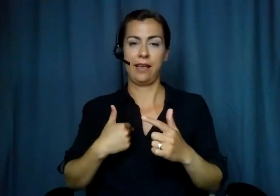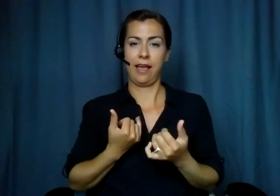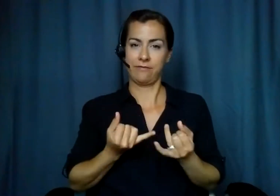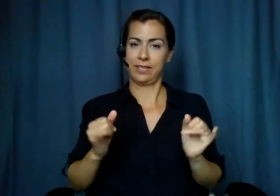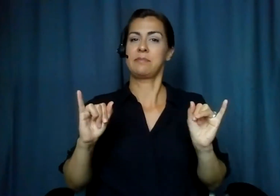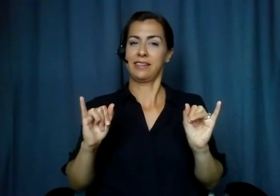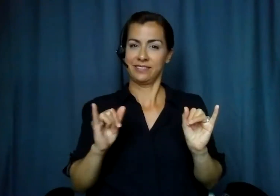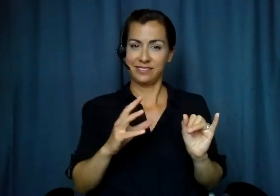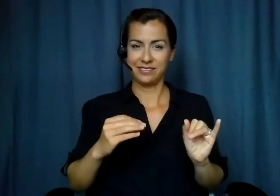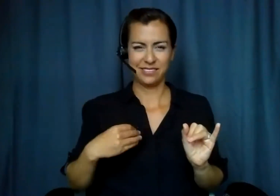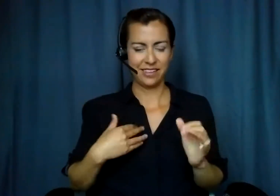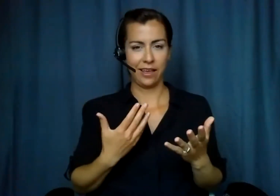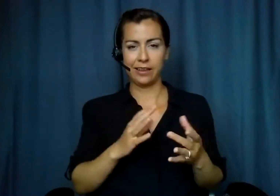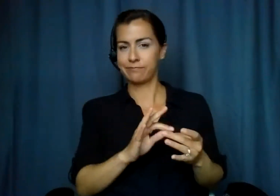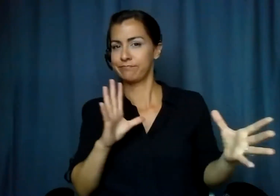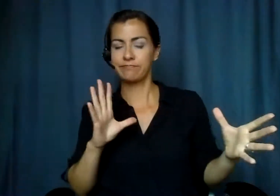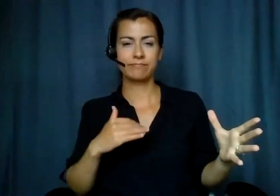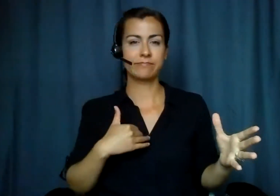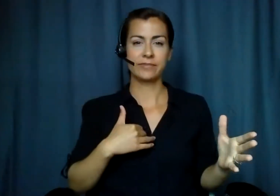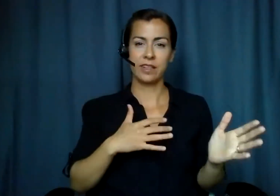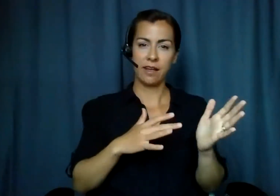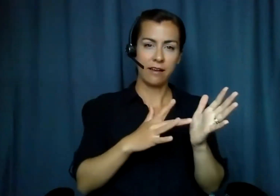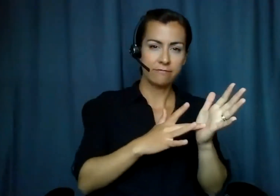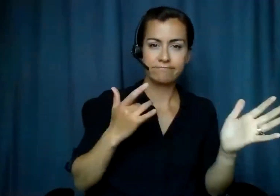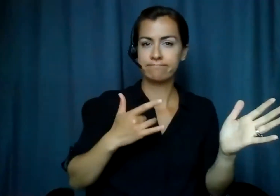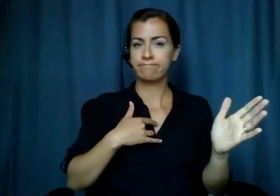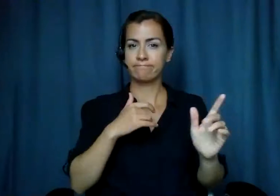language. I prefer identity-first. It's important